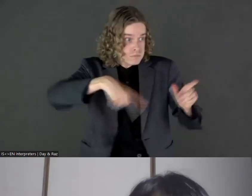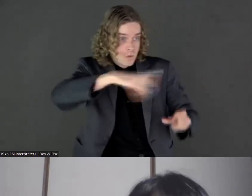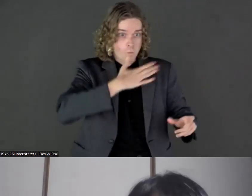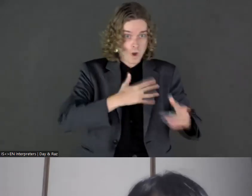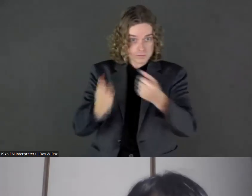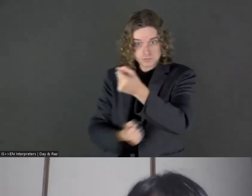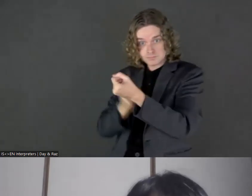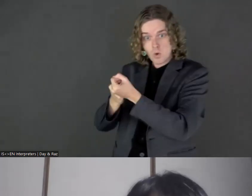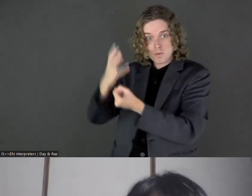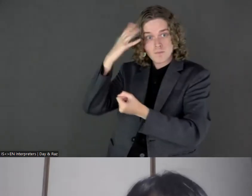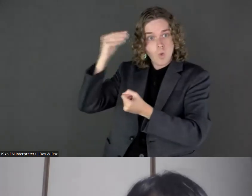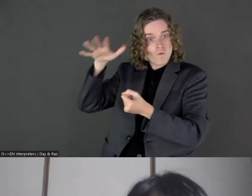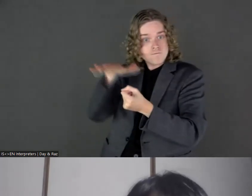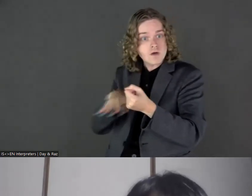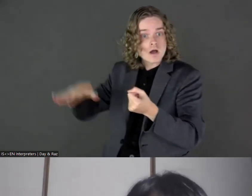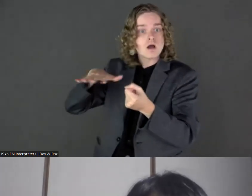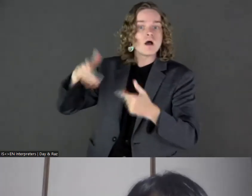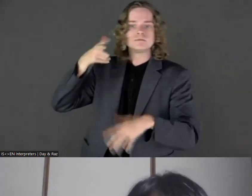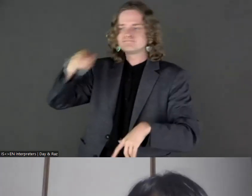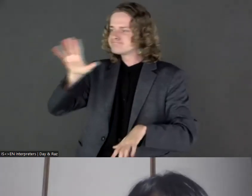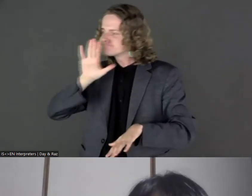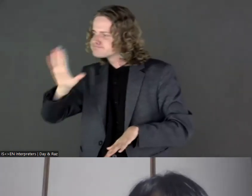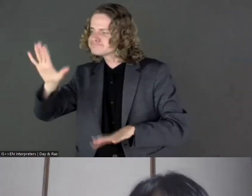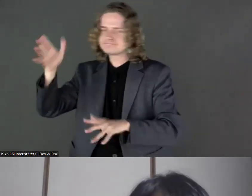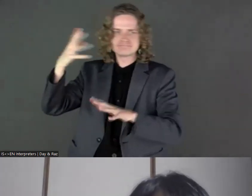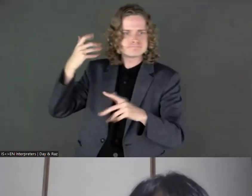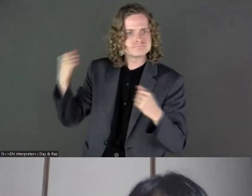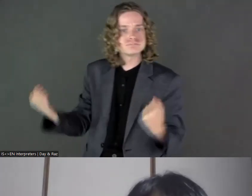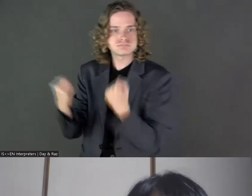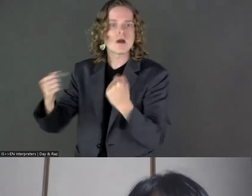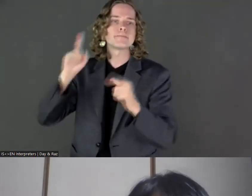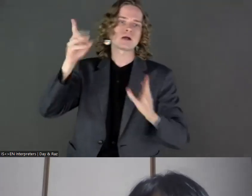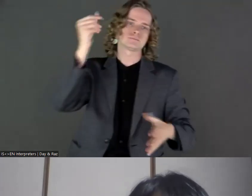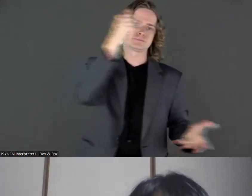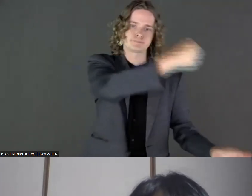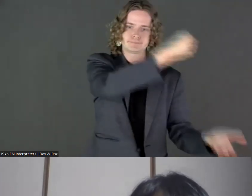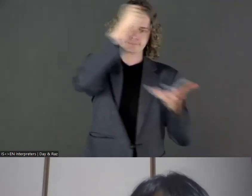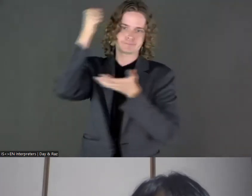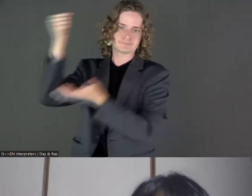OPDs. In their answers to the humanitarian crisis, they should take into consideration